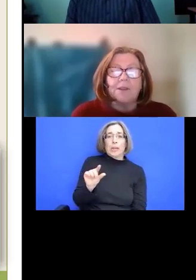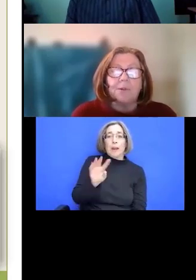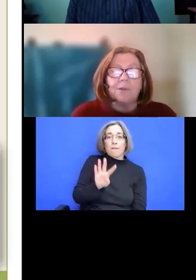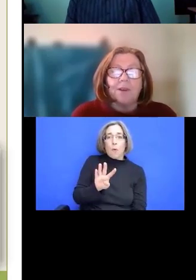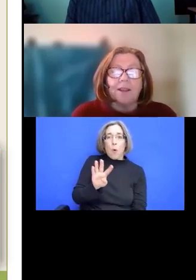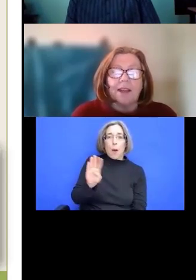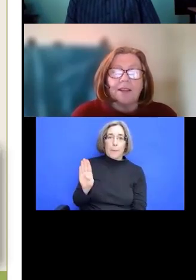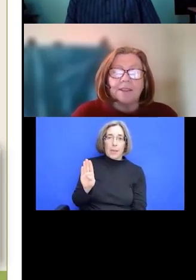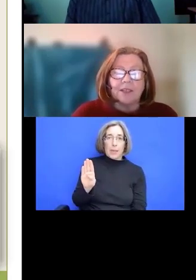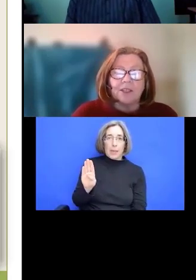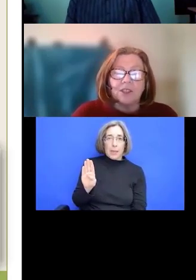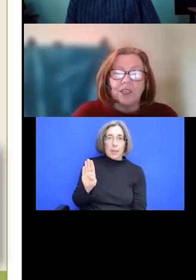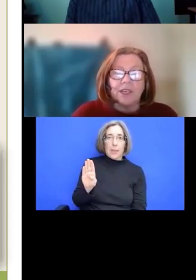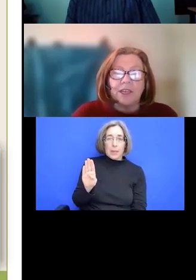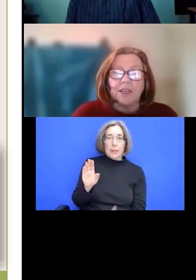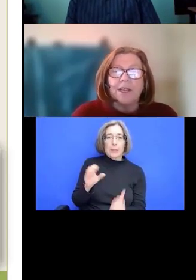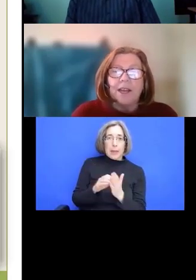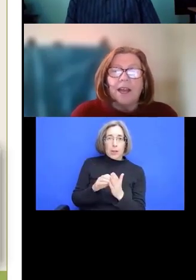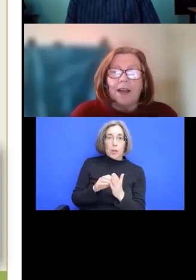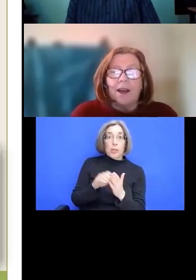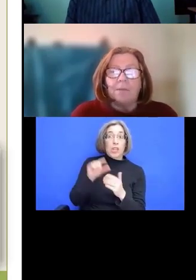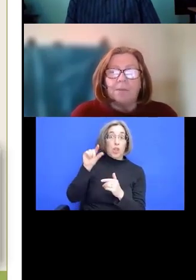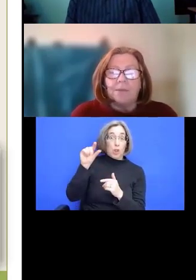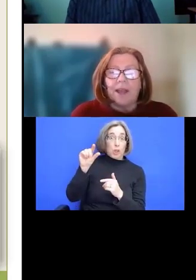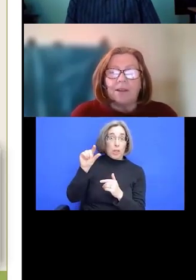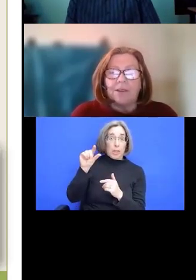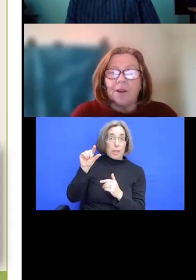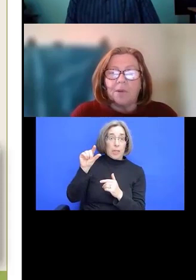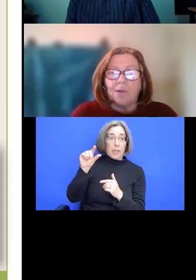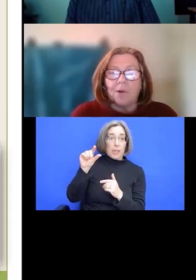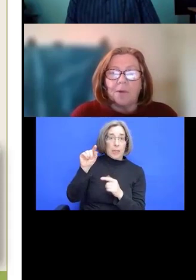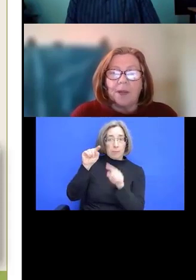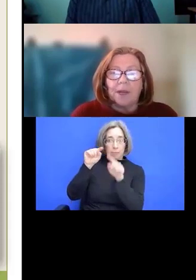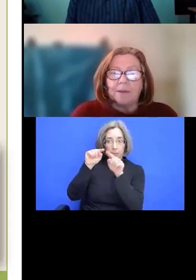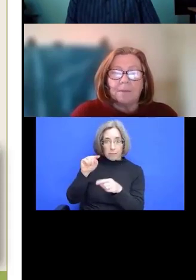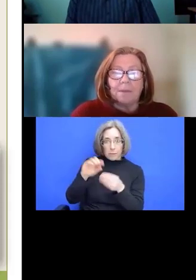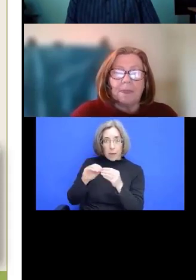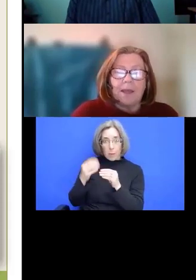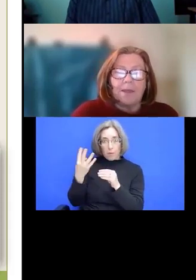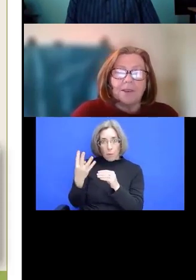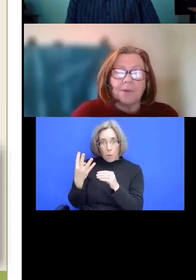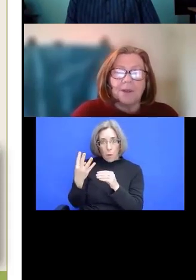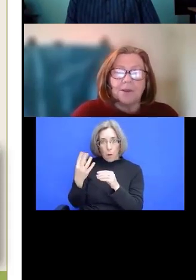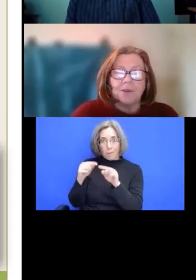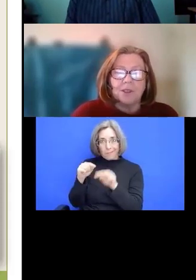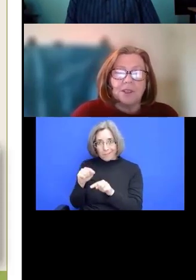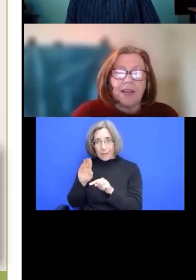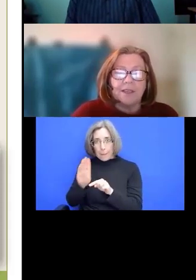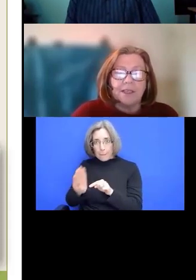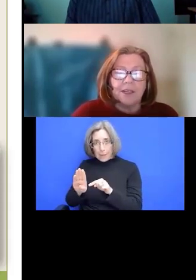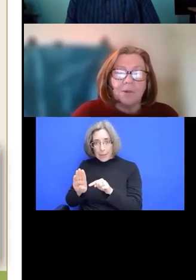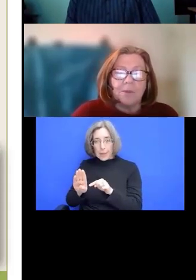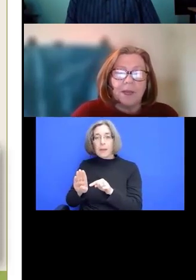So you will find that in section G, down to number four and b. And that's where the inclusion data link will be